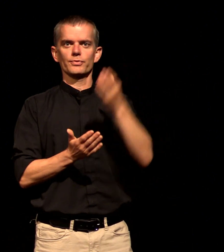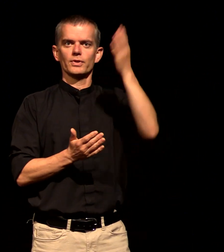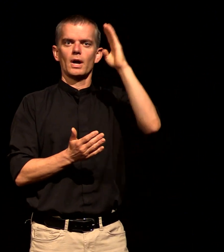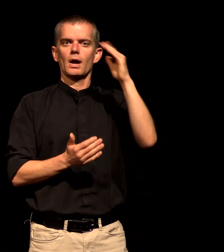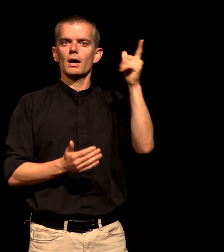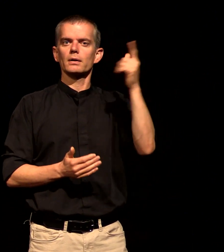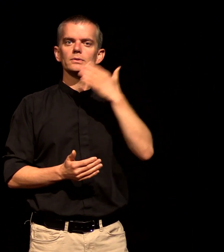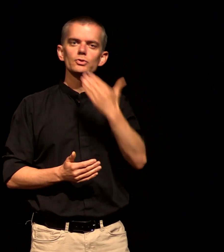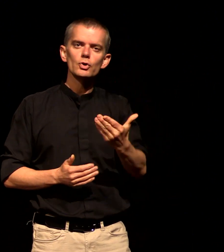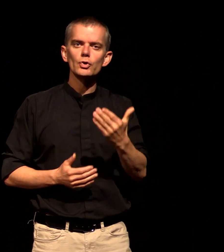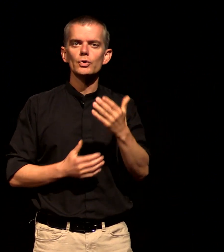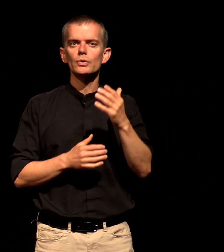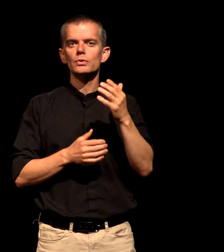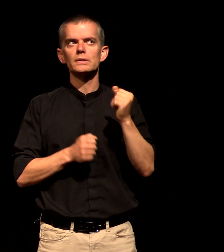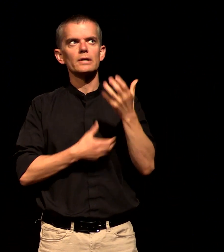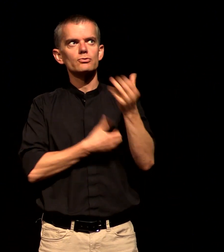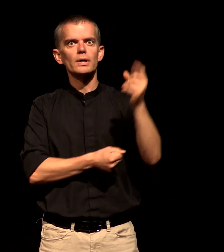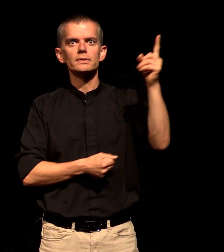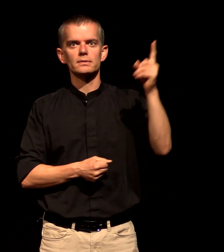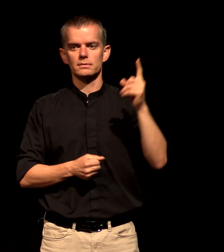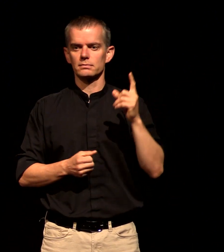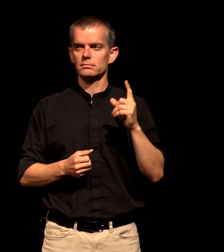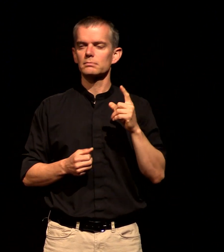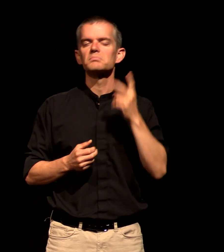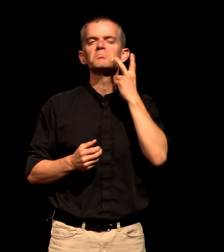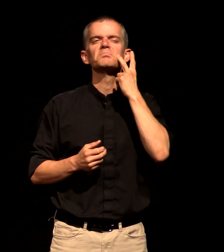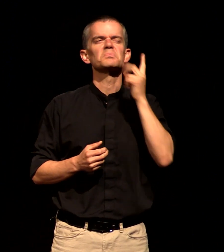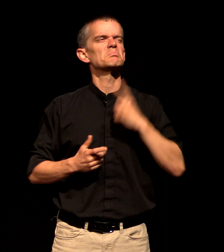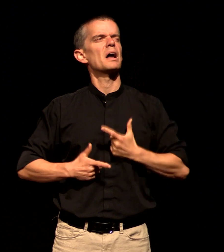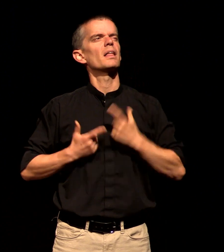God's goodness, and trustworthiness. And I worry